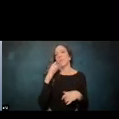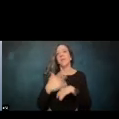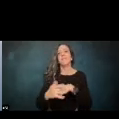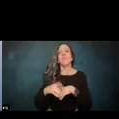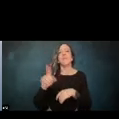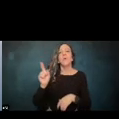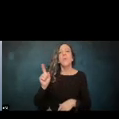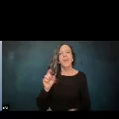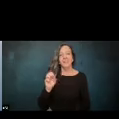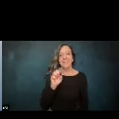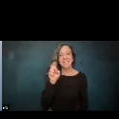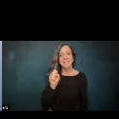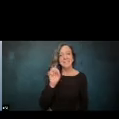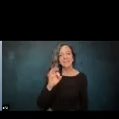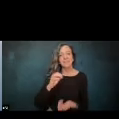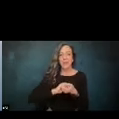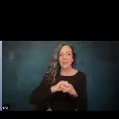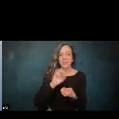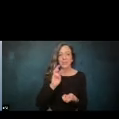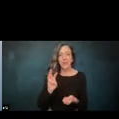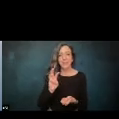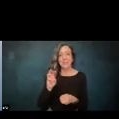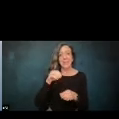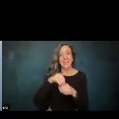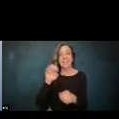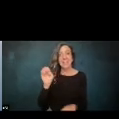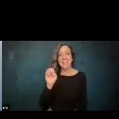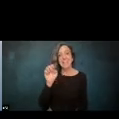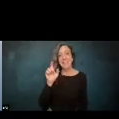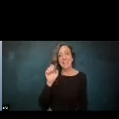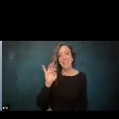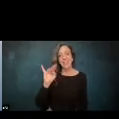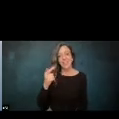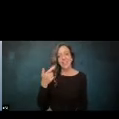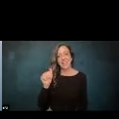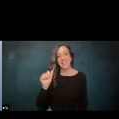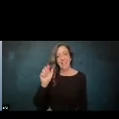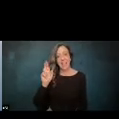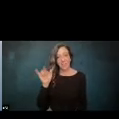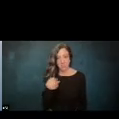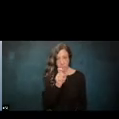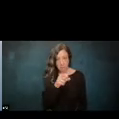the e-learning gallery where you can also find previous recordings and registration for upcoming